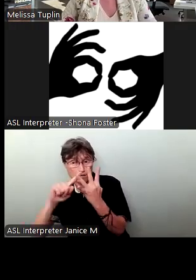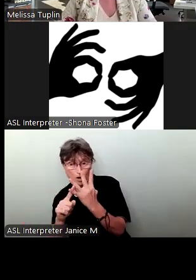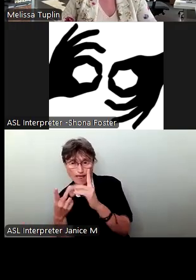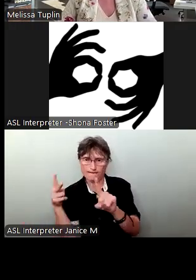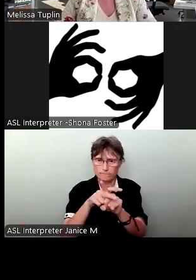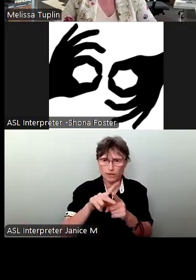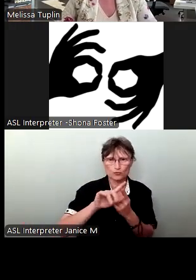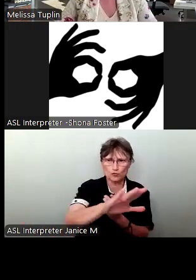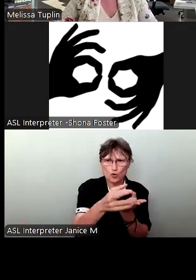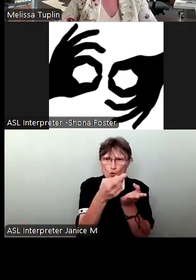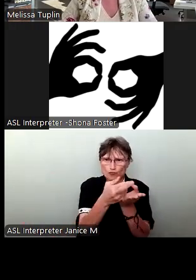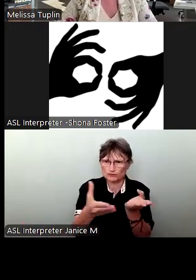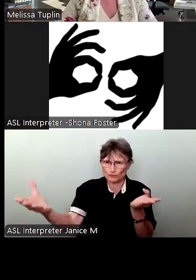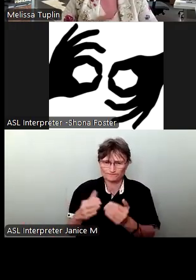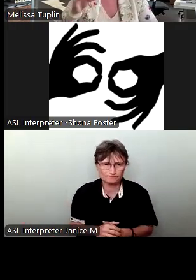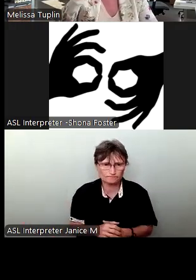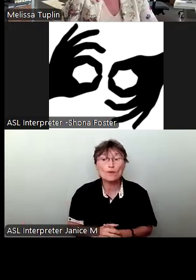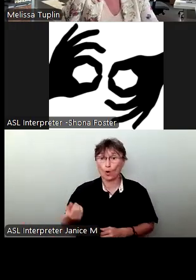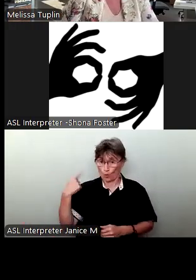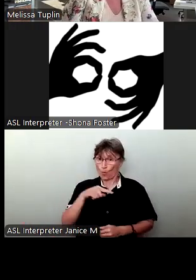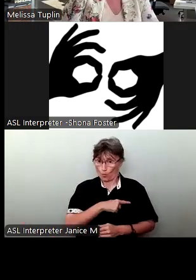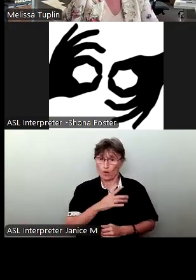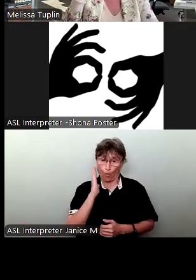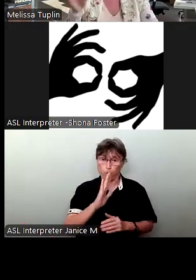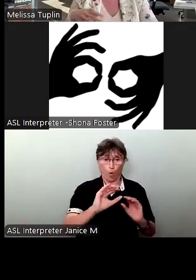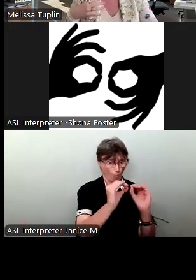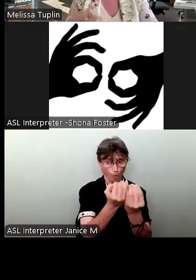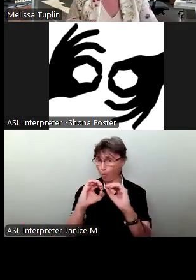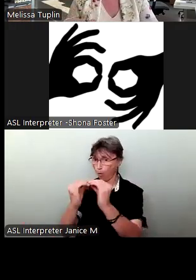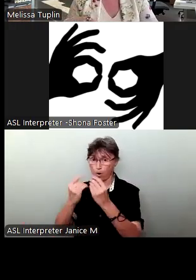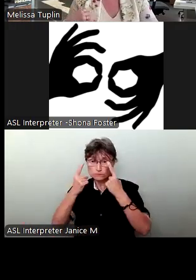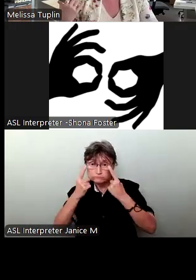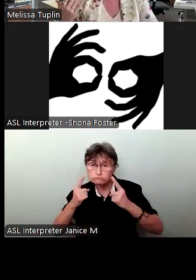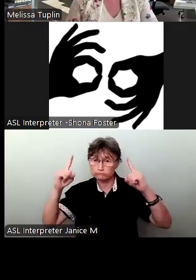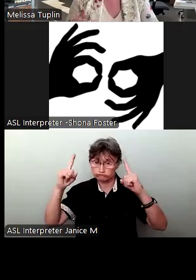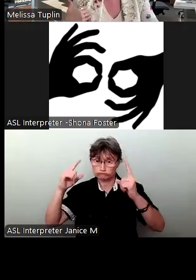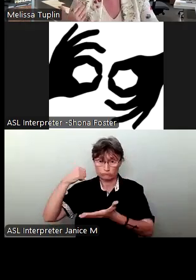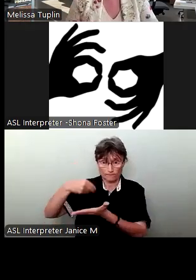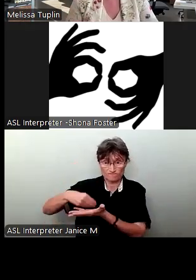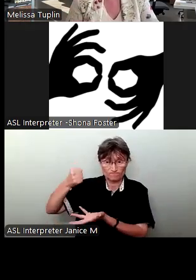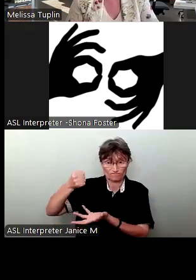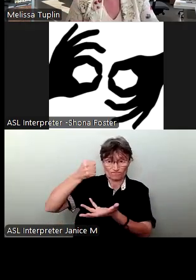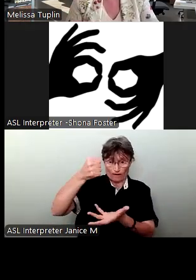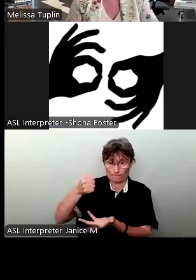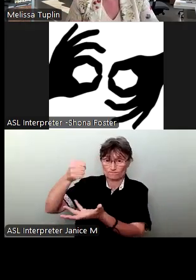the organizations that we fund, this section is about leveraging the funds you receive from